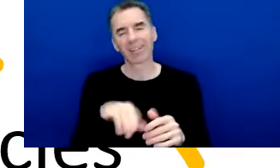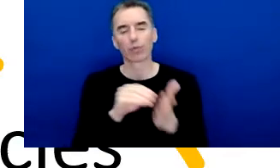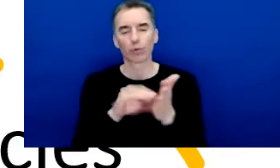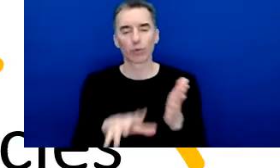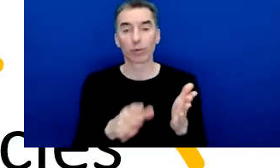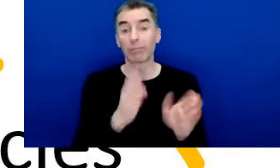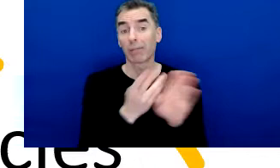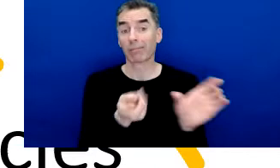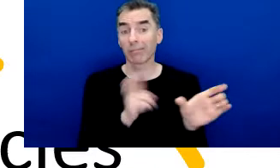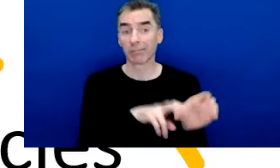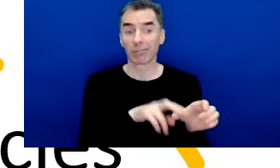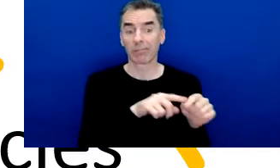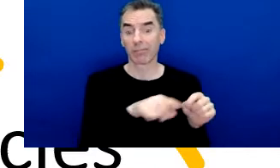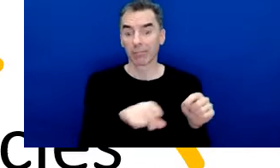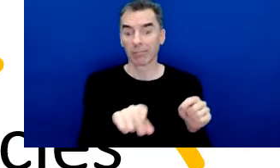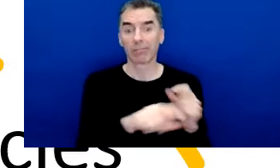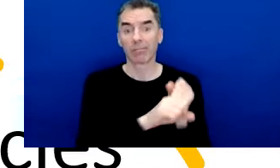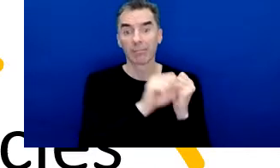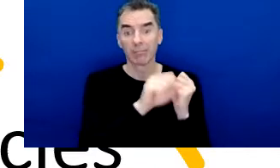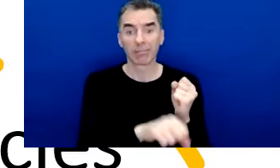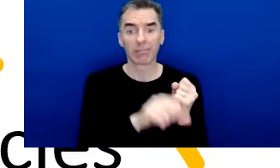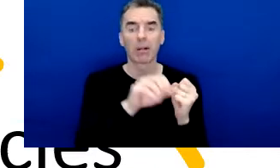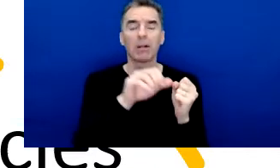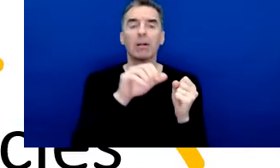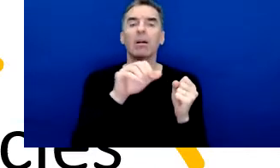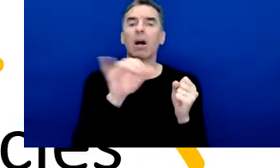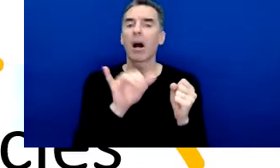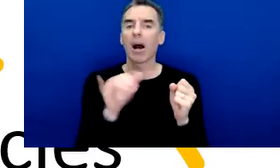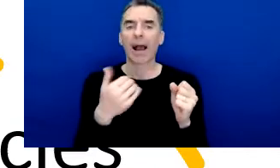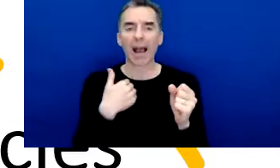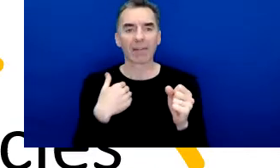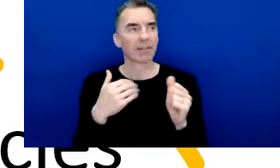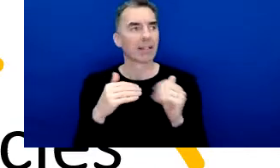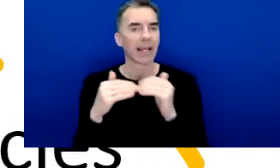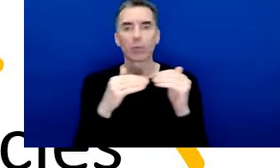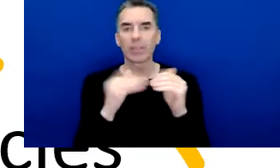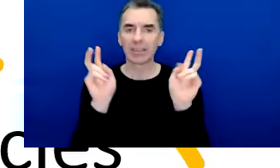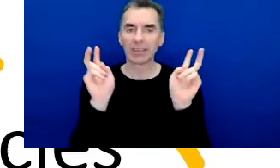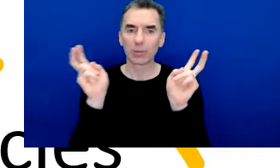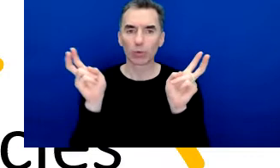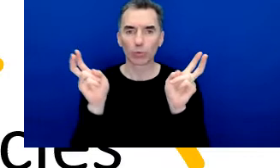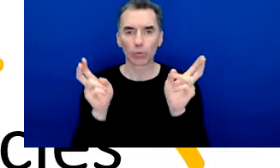you know, those those equity issues around around that of of